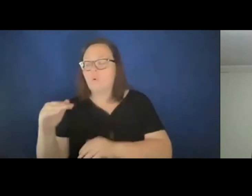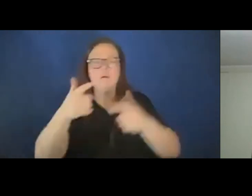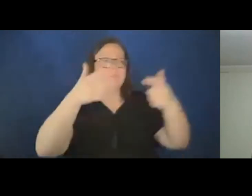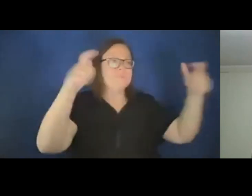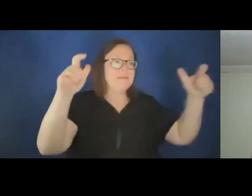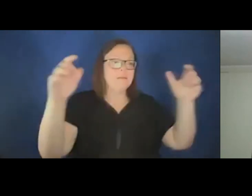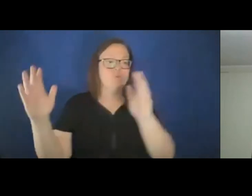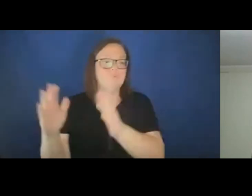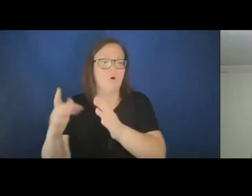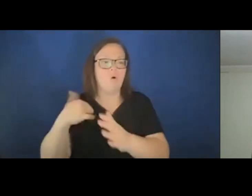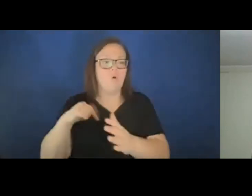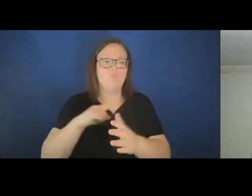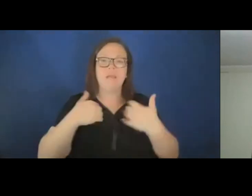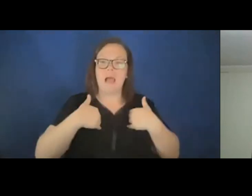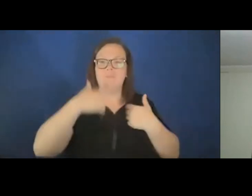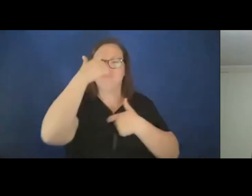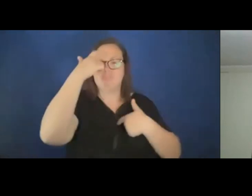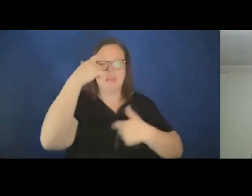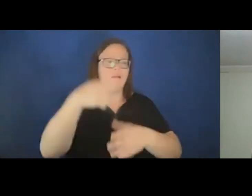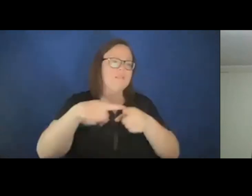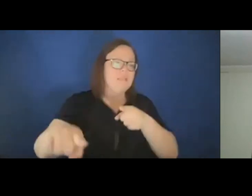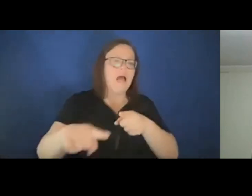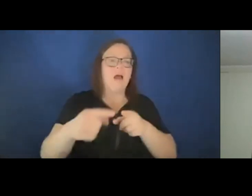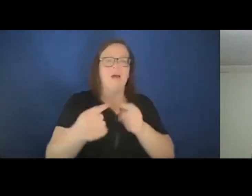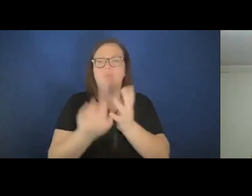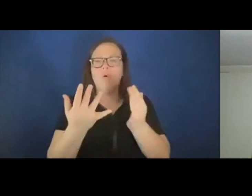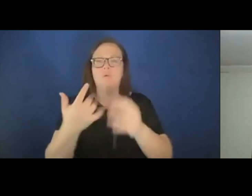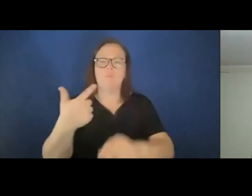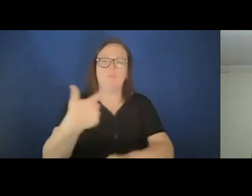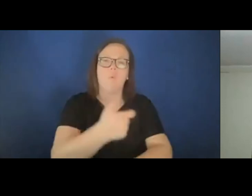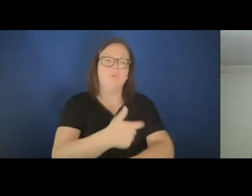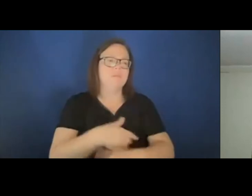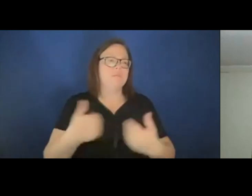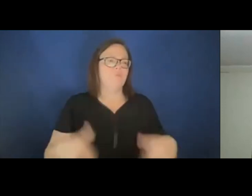we wear the marks of knives, burns, and bullets